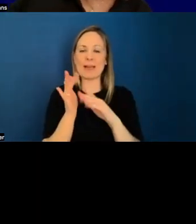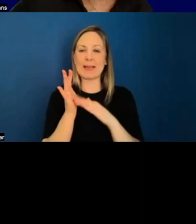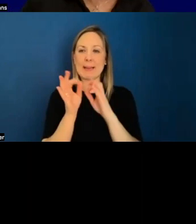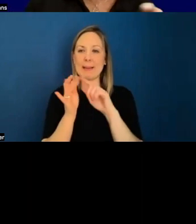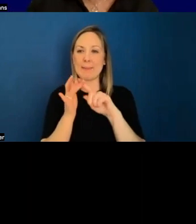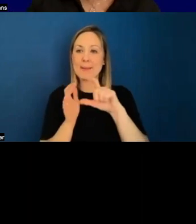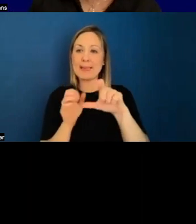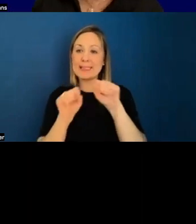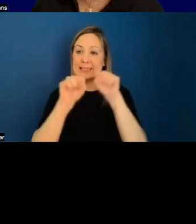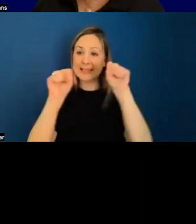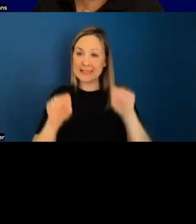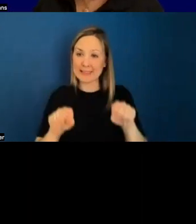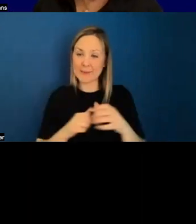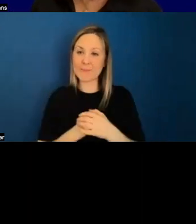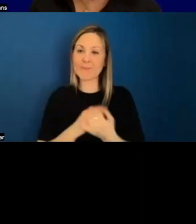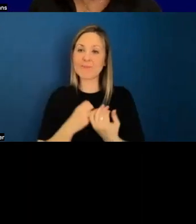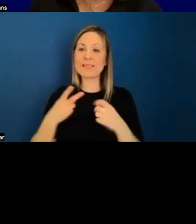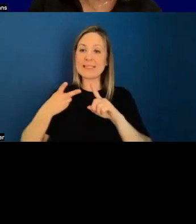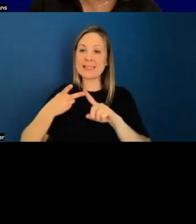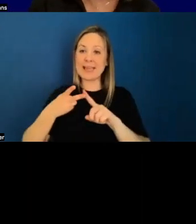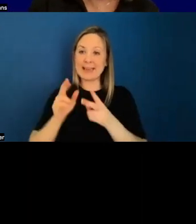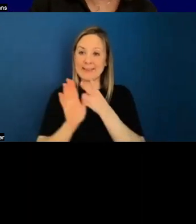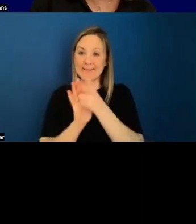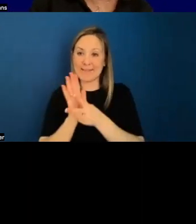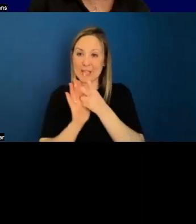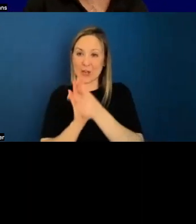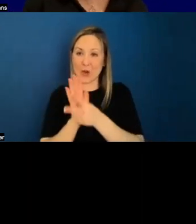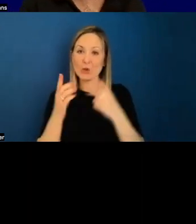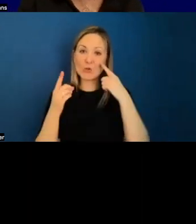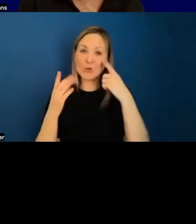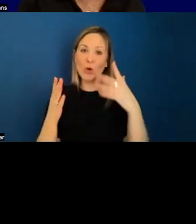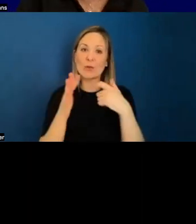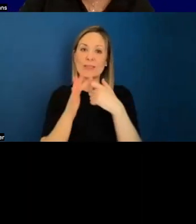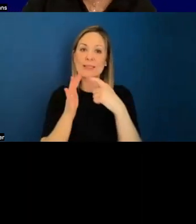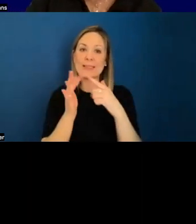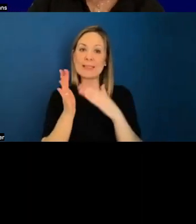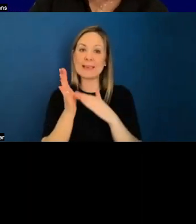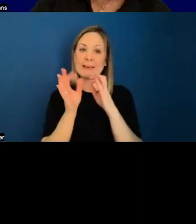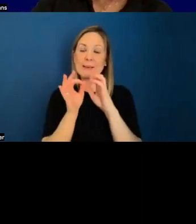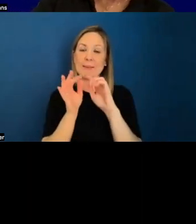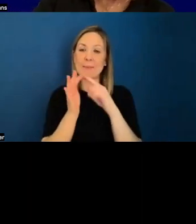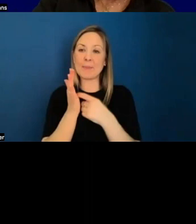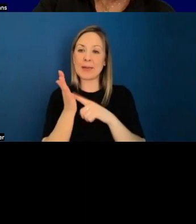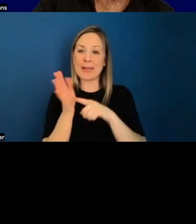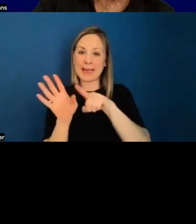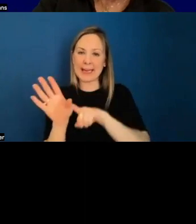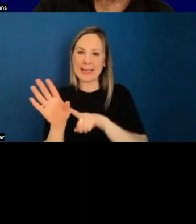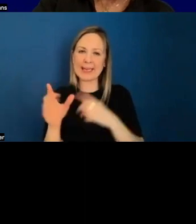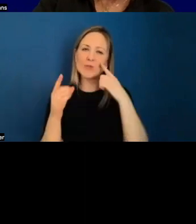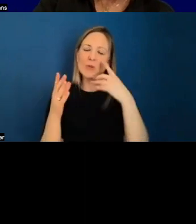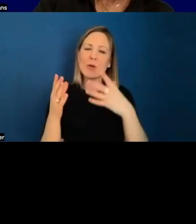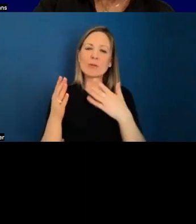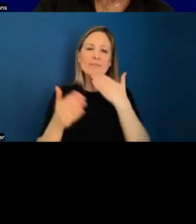The second video again features Kimberly and describes the limbic system in a little bit more detail.